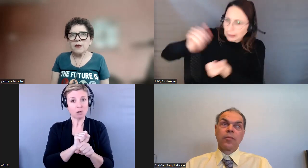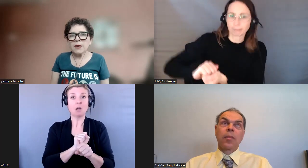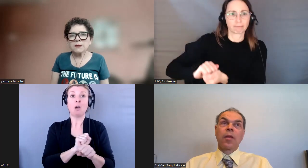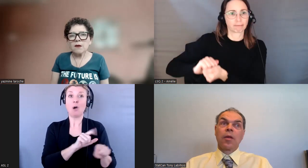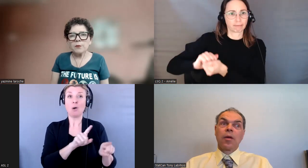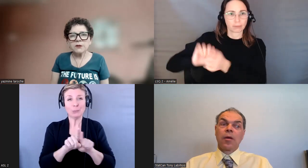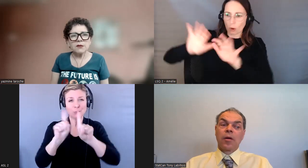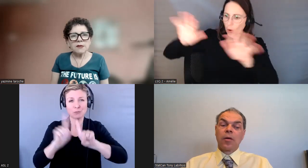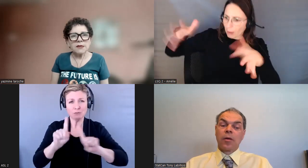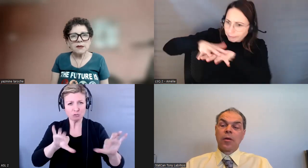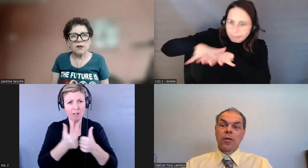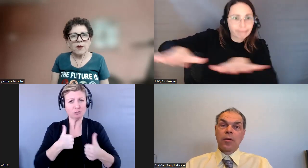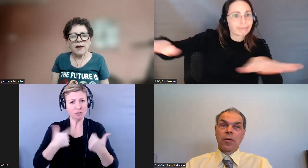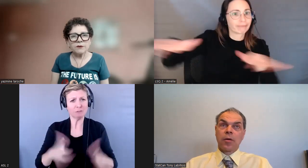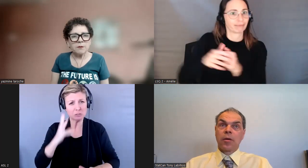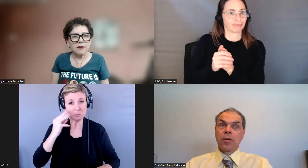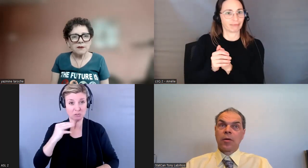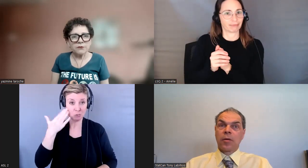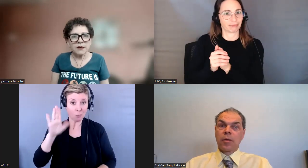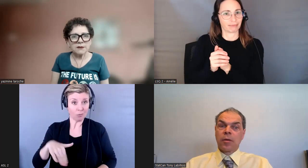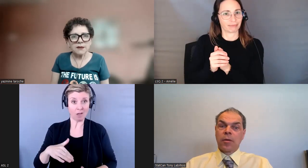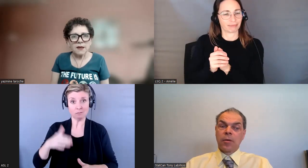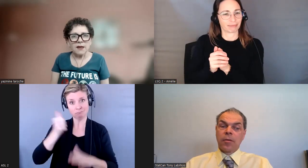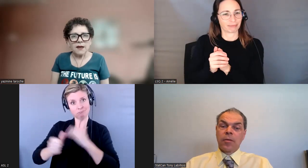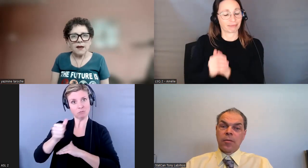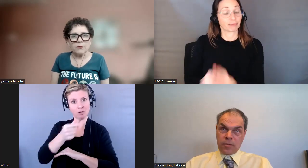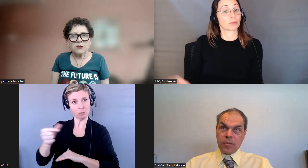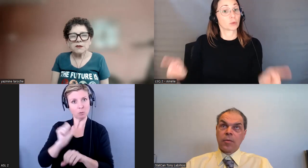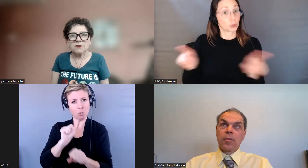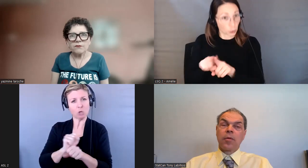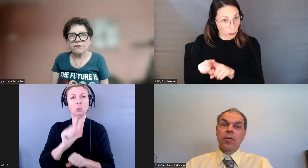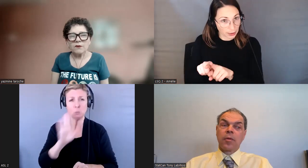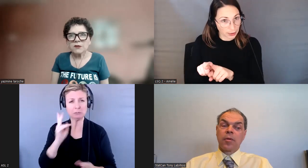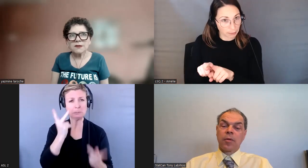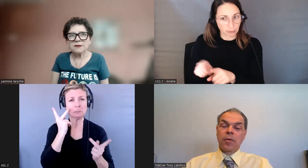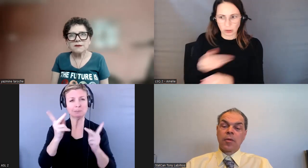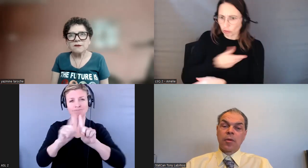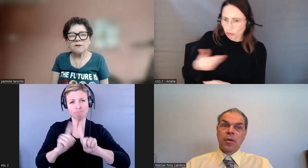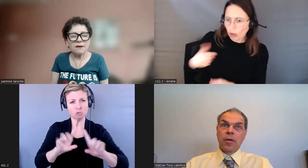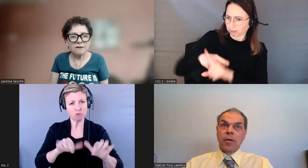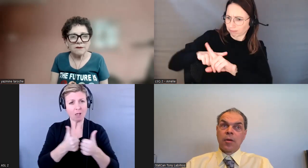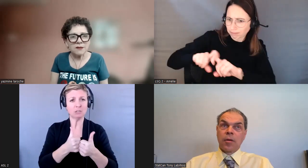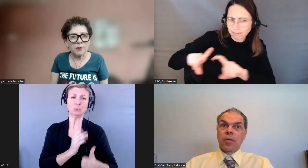amazing opportunity that you have to make a difference which is which is unique to the